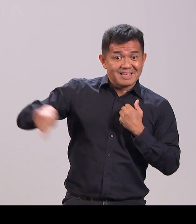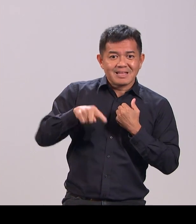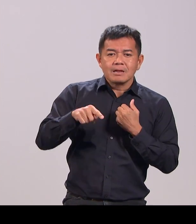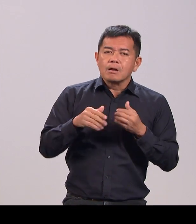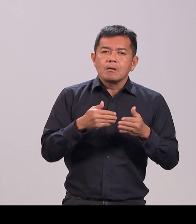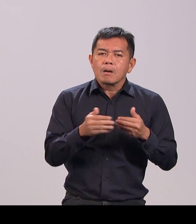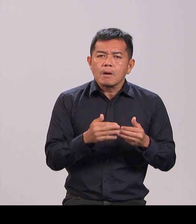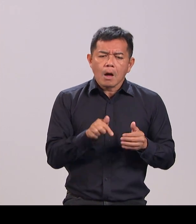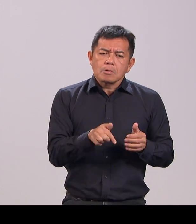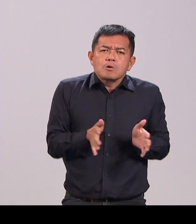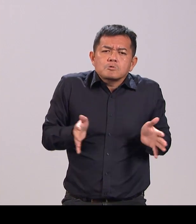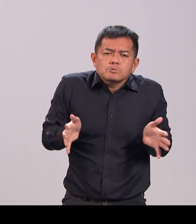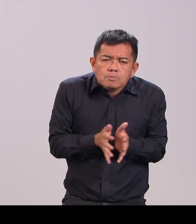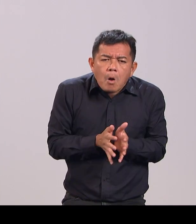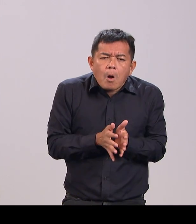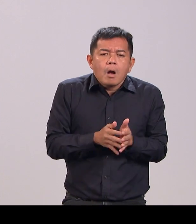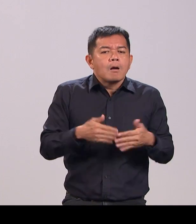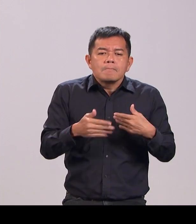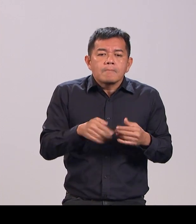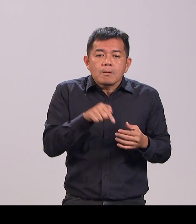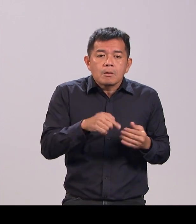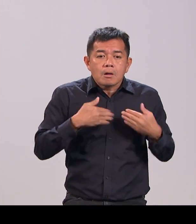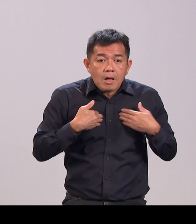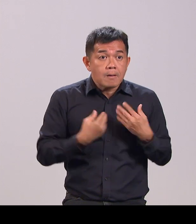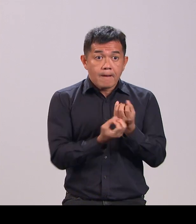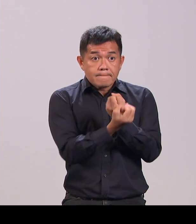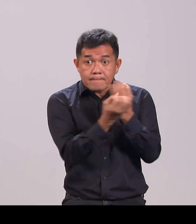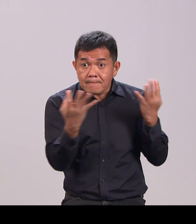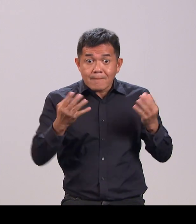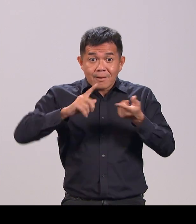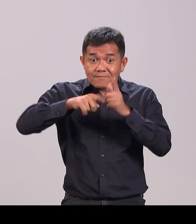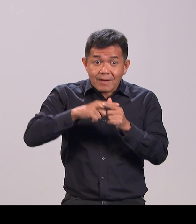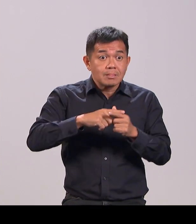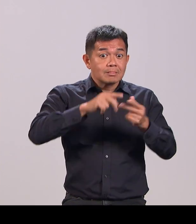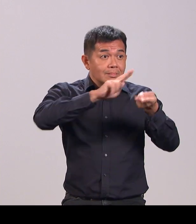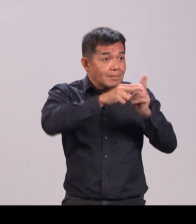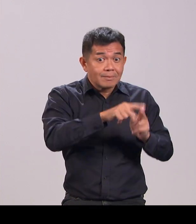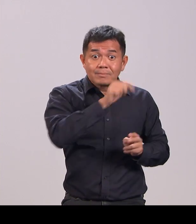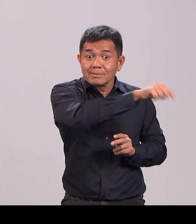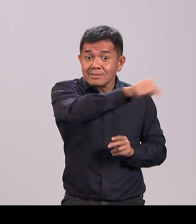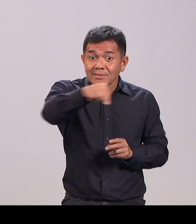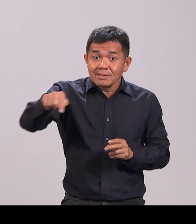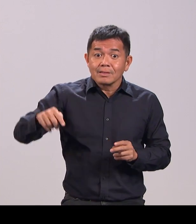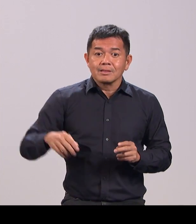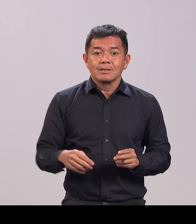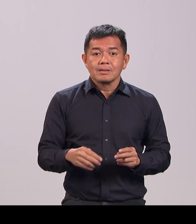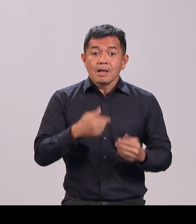Friends in our neighbourhood and also friends among the big powers all over the world, even in faraway places.